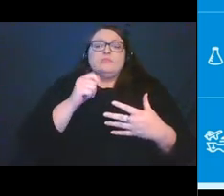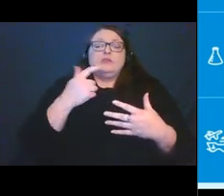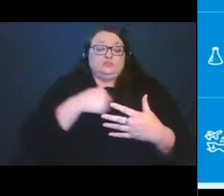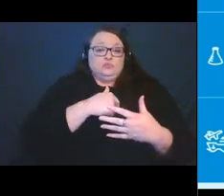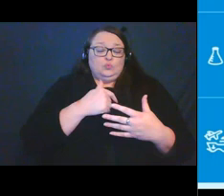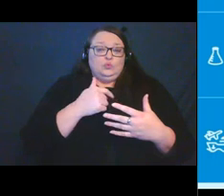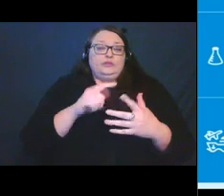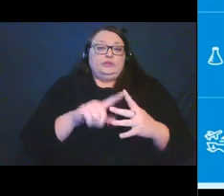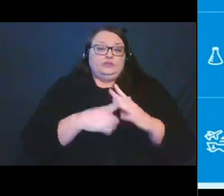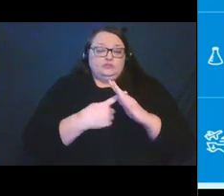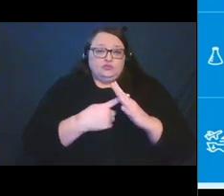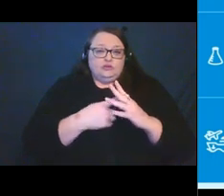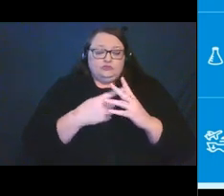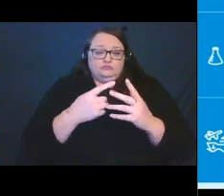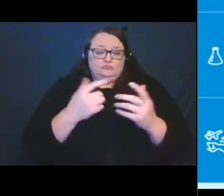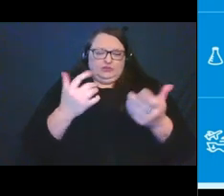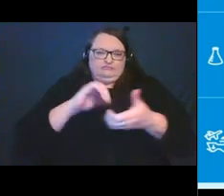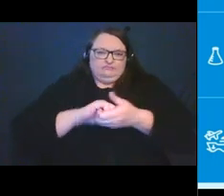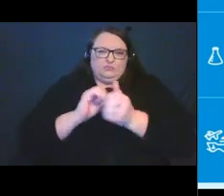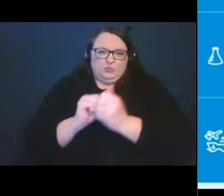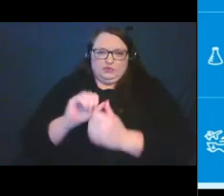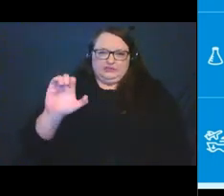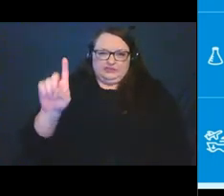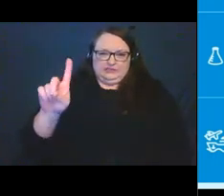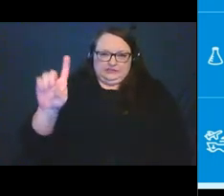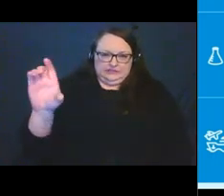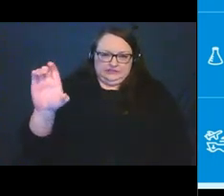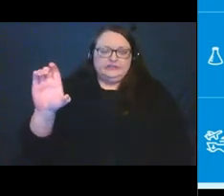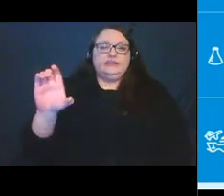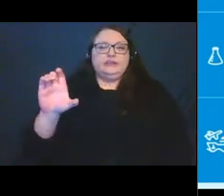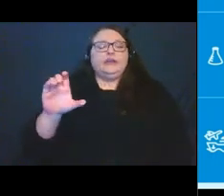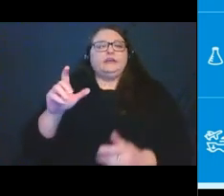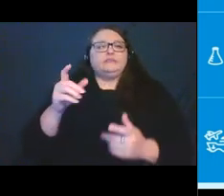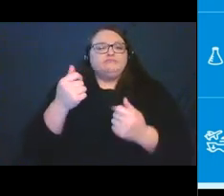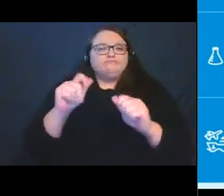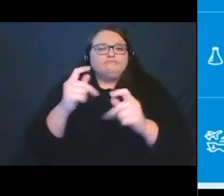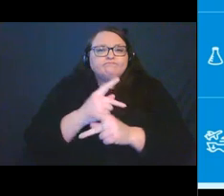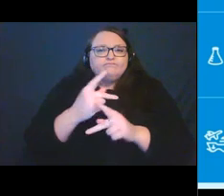to die from heat, obviously the worst impact that there is out there. For urban areas, we use the